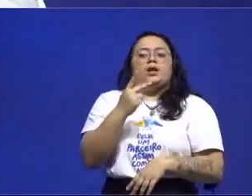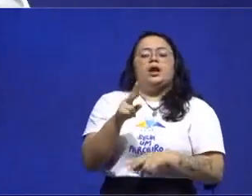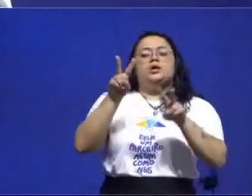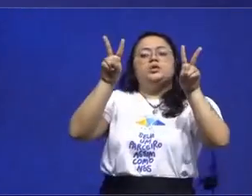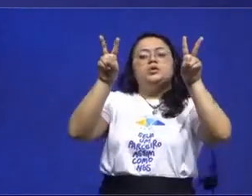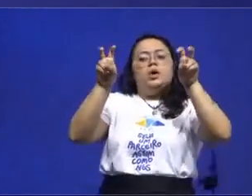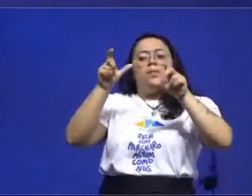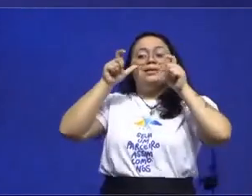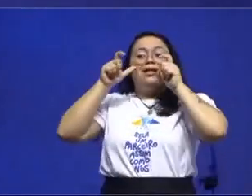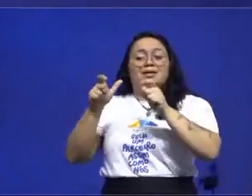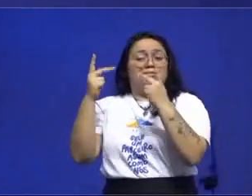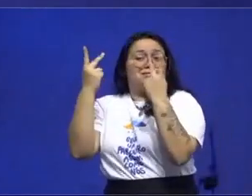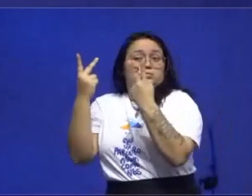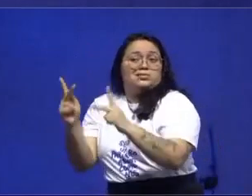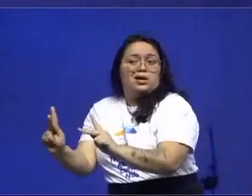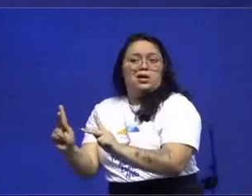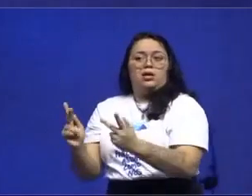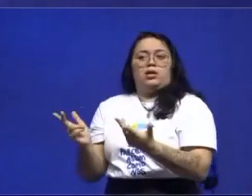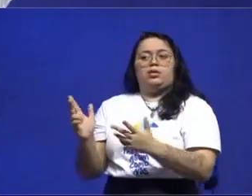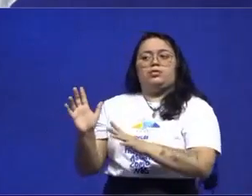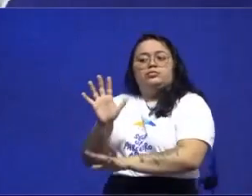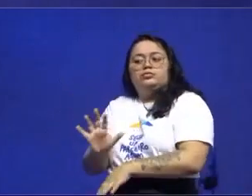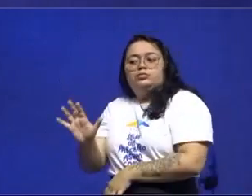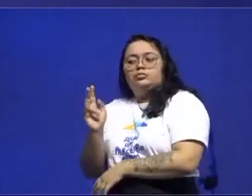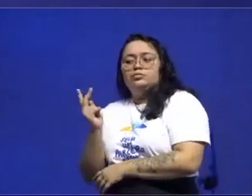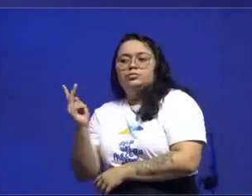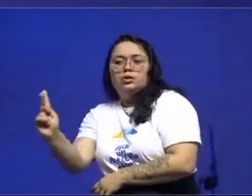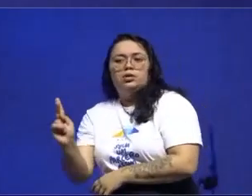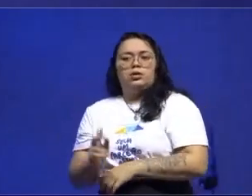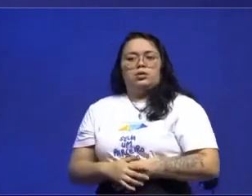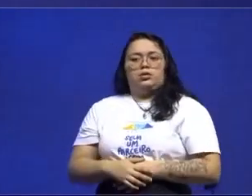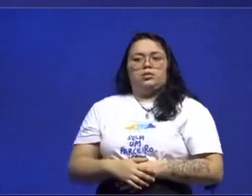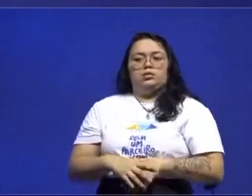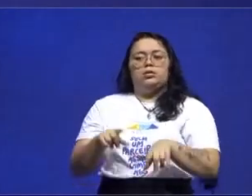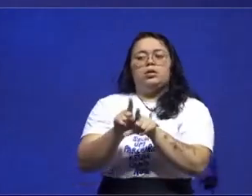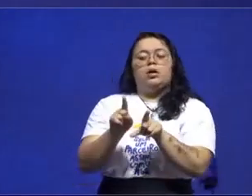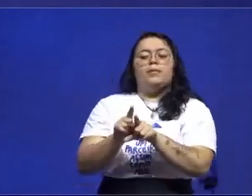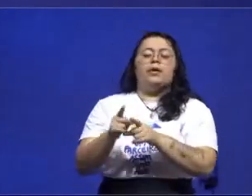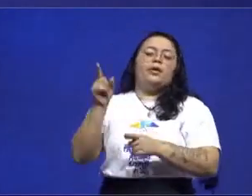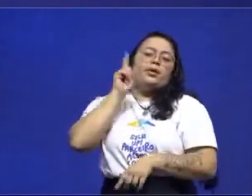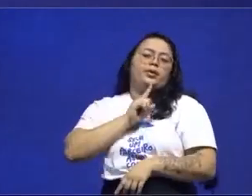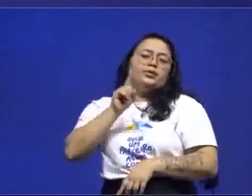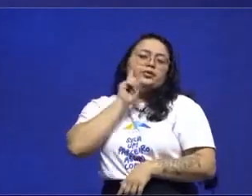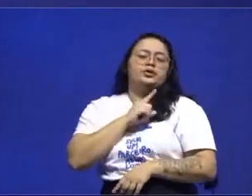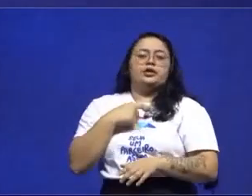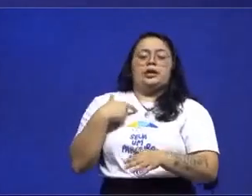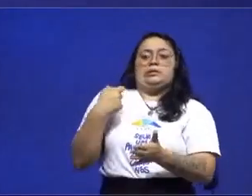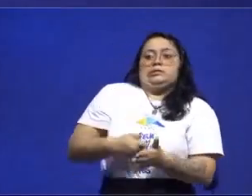interests right in your hyperfires down there an attachment to the routine rigidity can pass the next one I'll